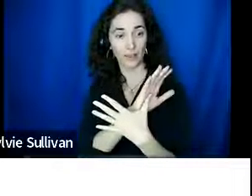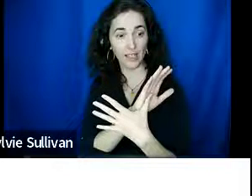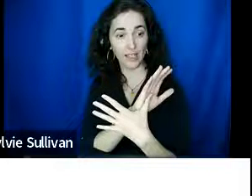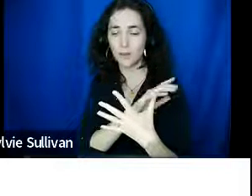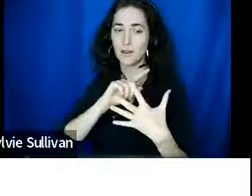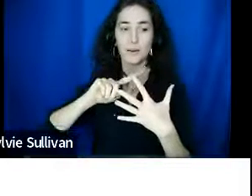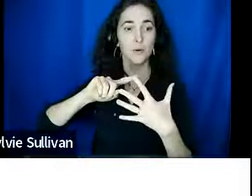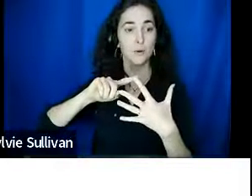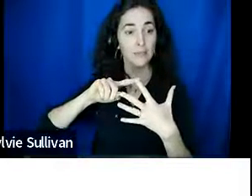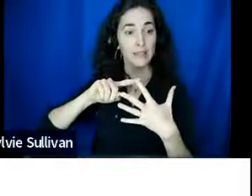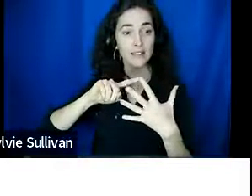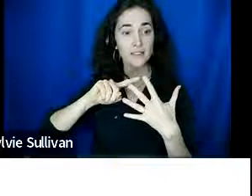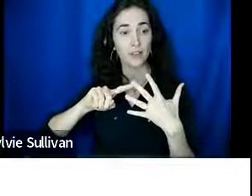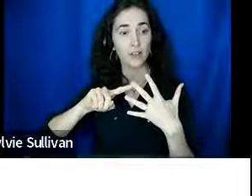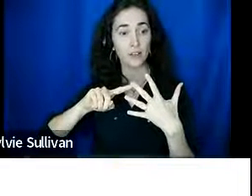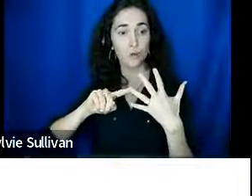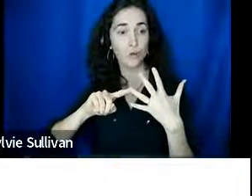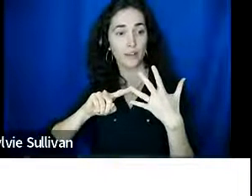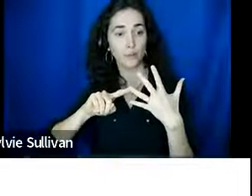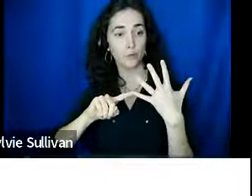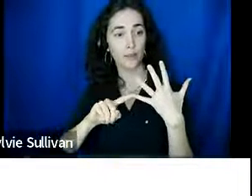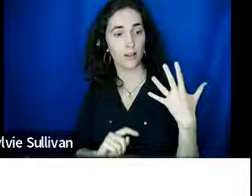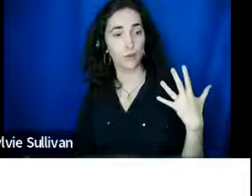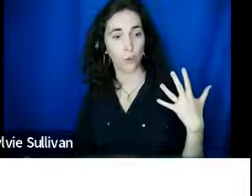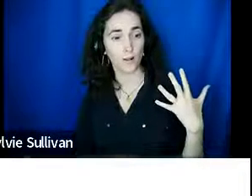So we have Hello, Please, thank you, excuse me, and You're welcome.